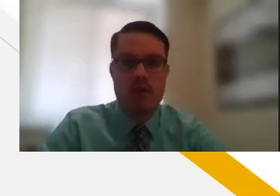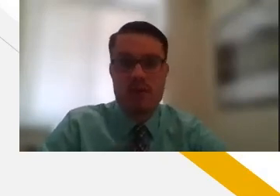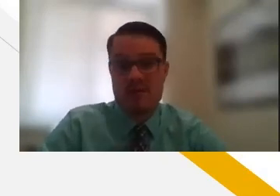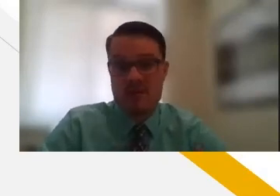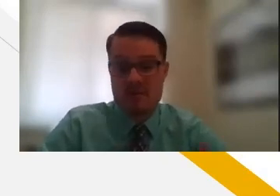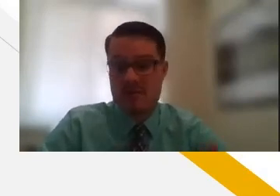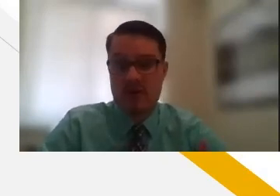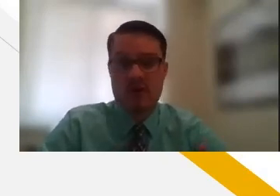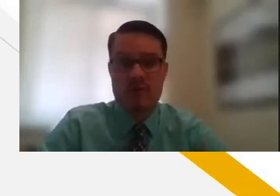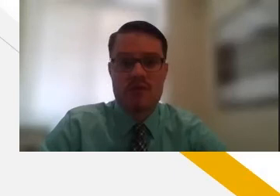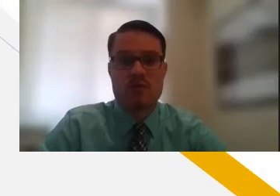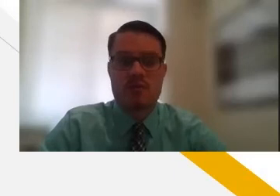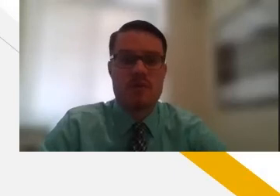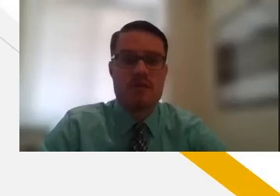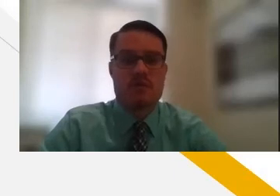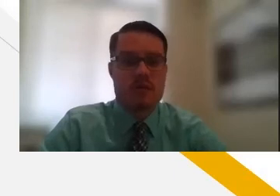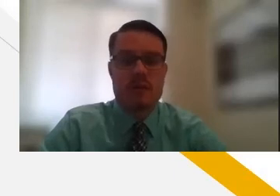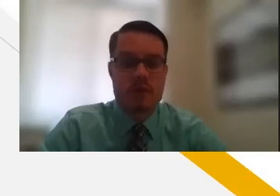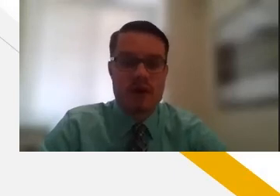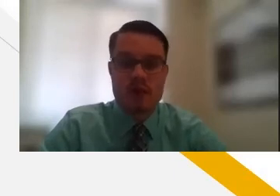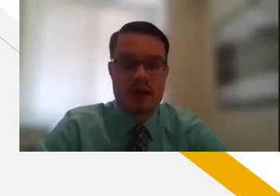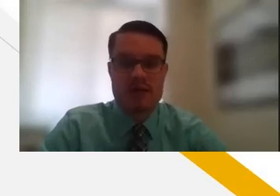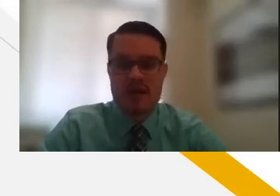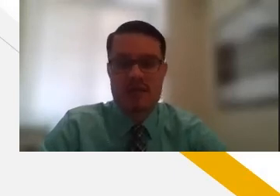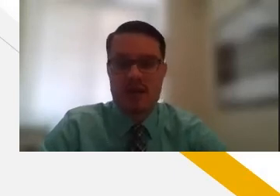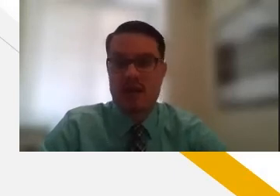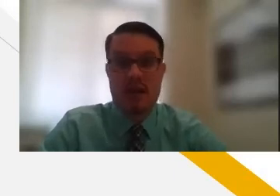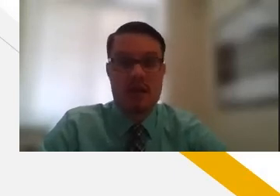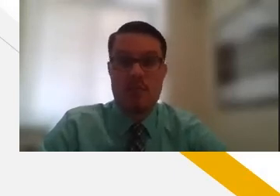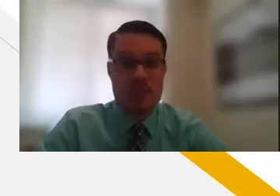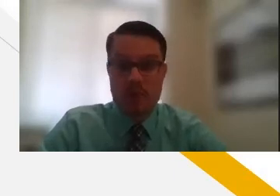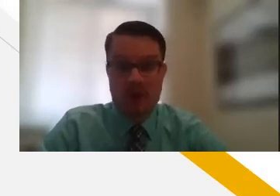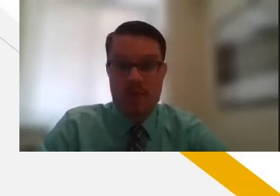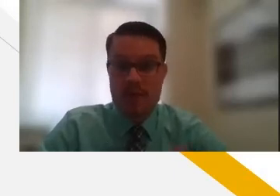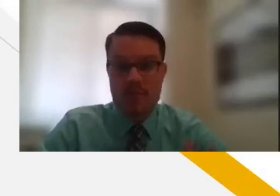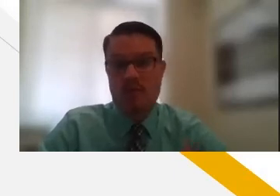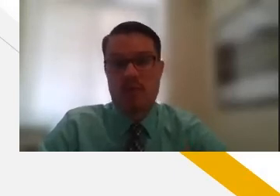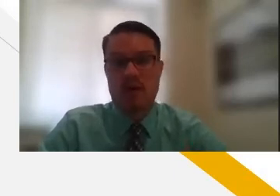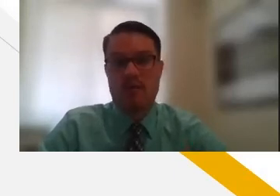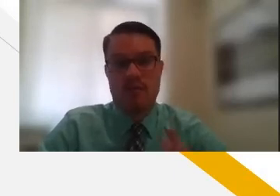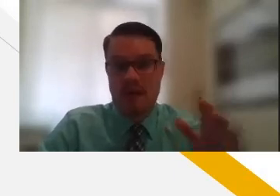with some difficulties, who are just being served in the regular education setting. People are people,